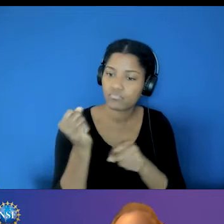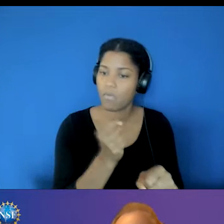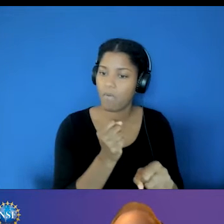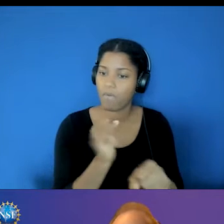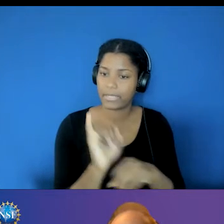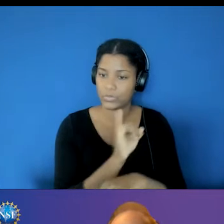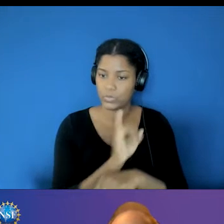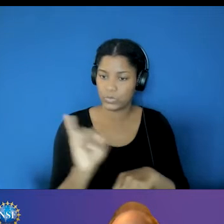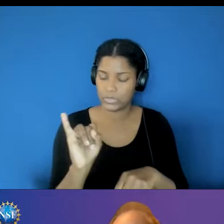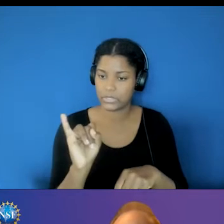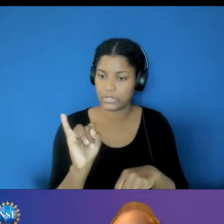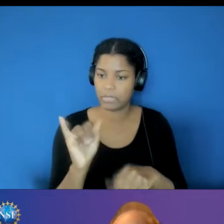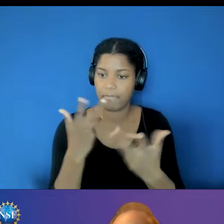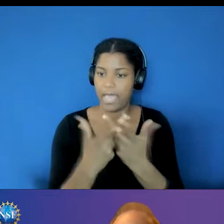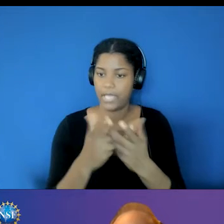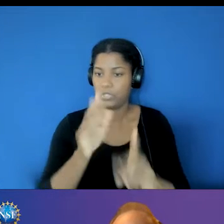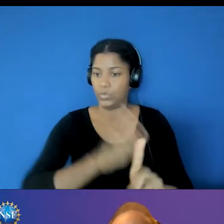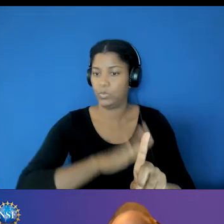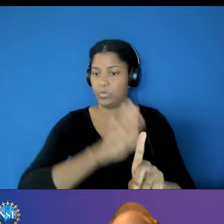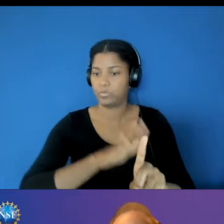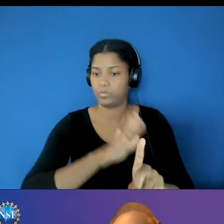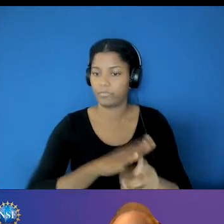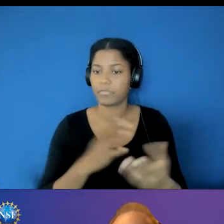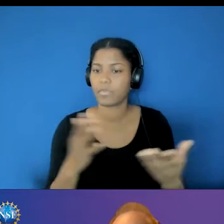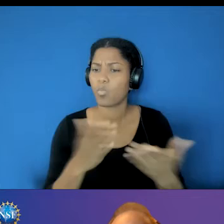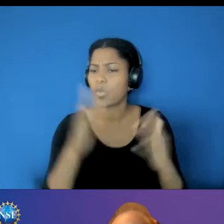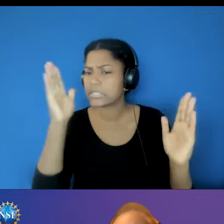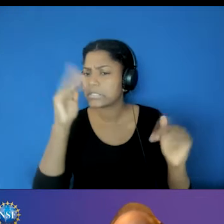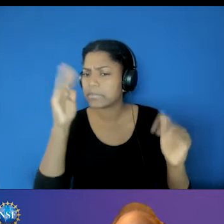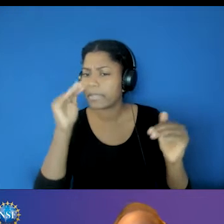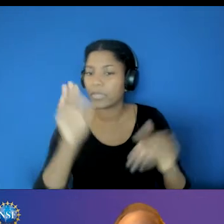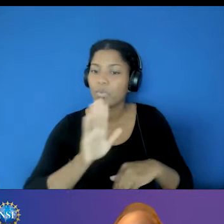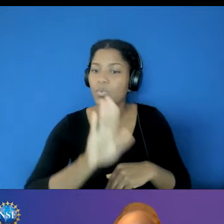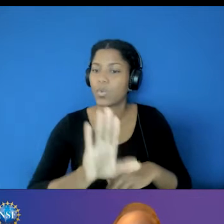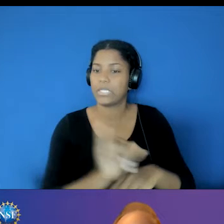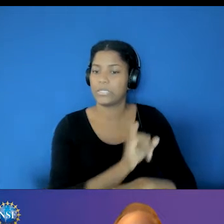in the capacity of what is expected at your institution and how you compete